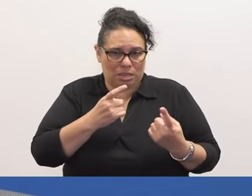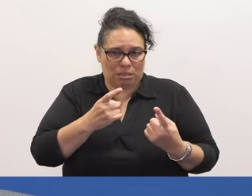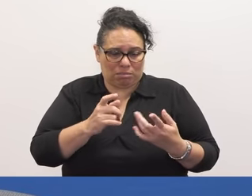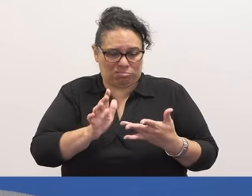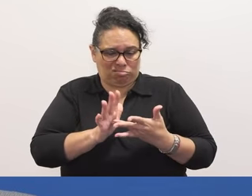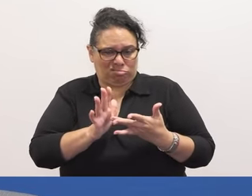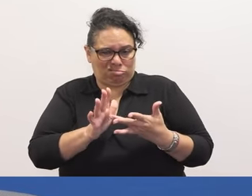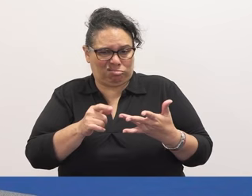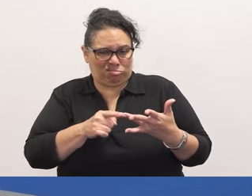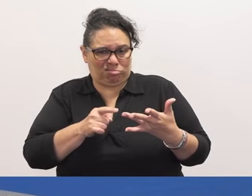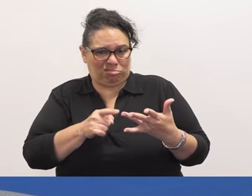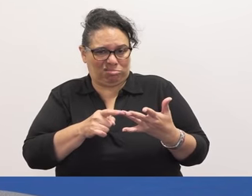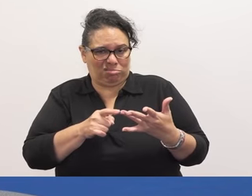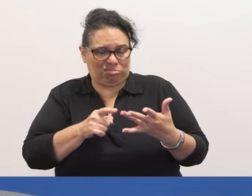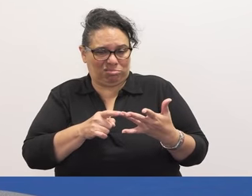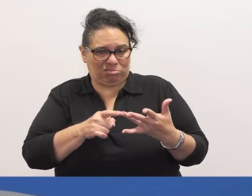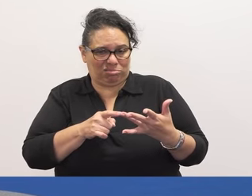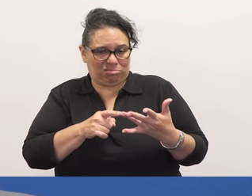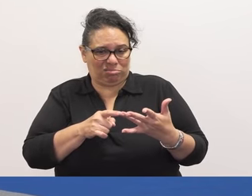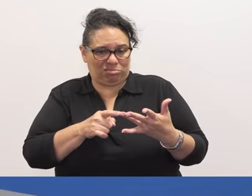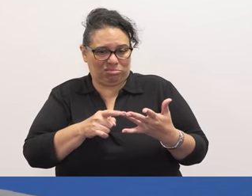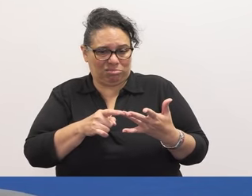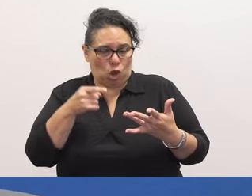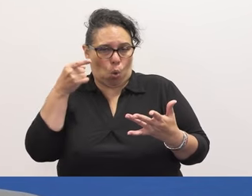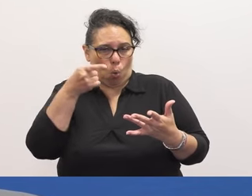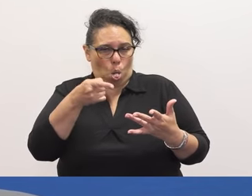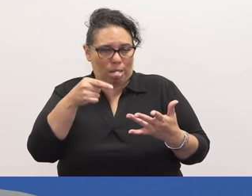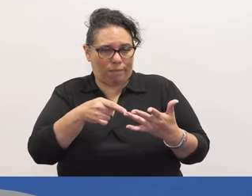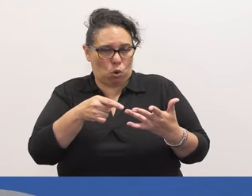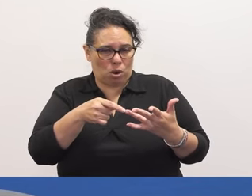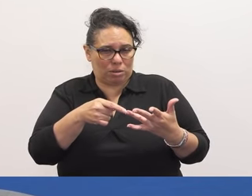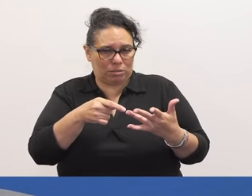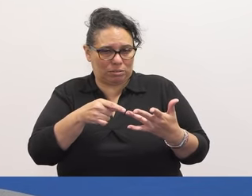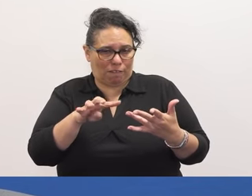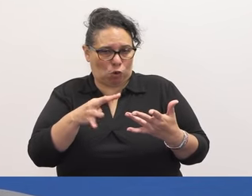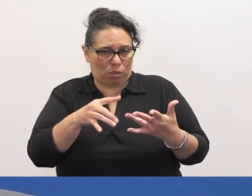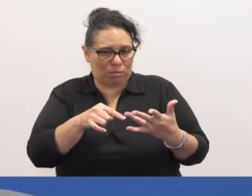But I'm assuming that algebra is kind of a gatekeeper